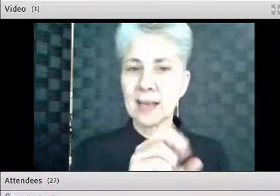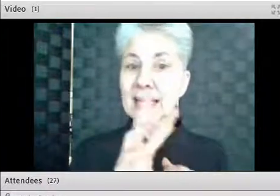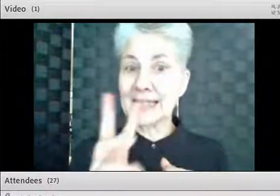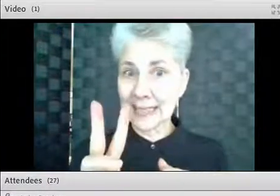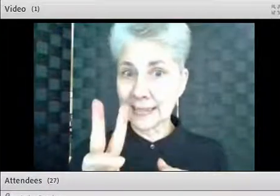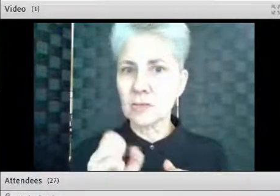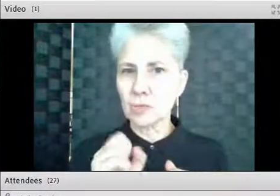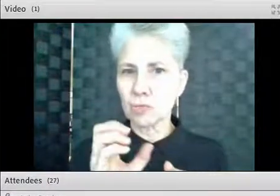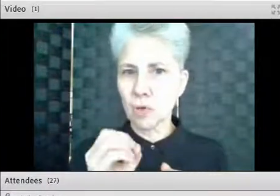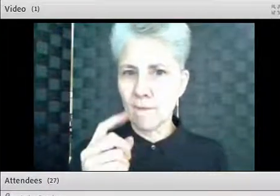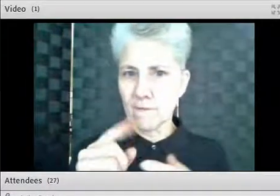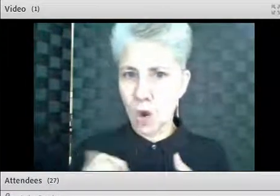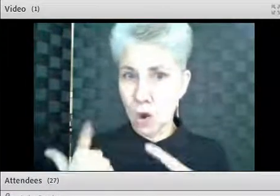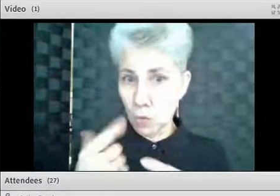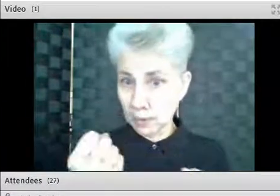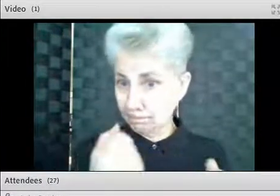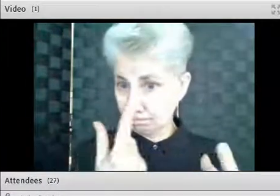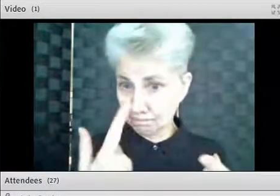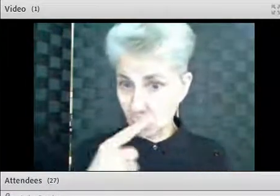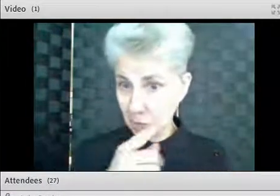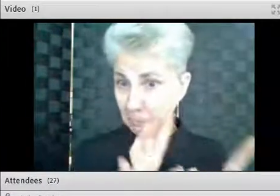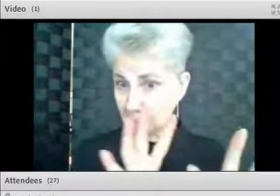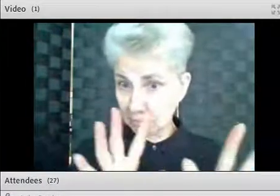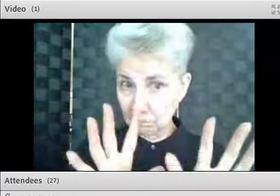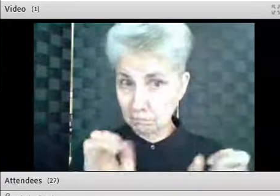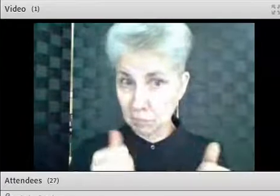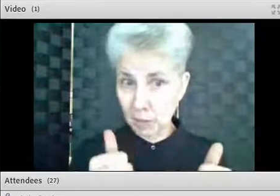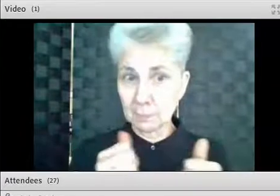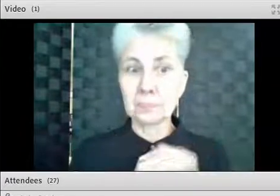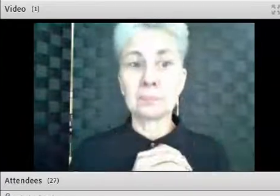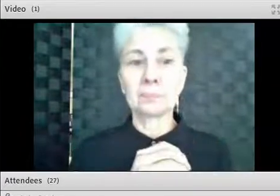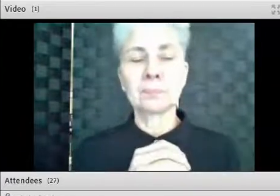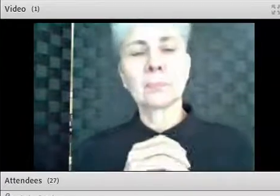Okay. Everybody still with me? I can go back if this is --